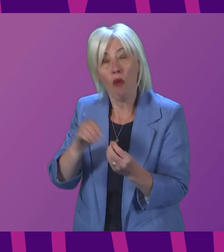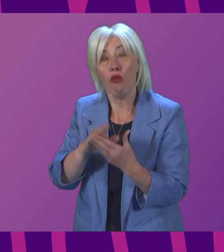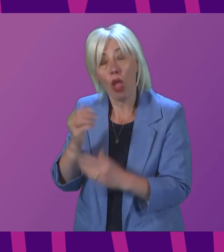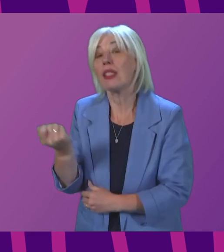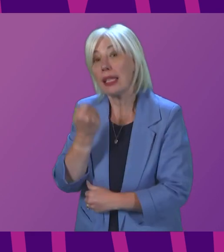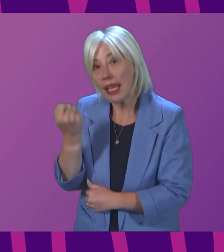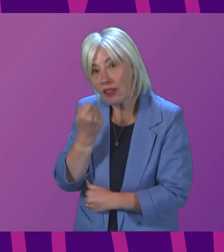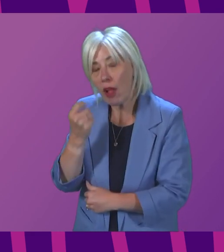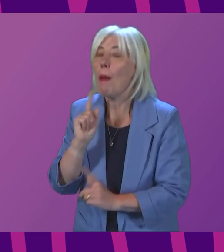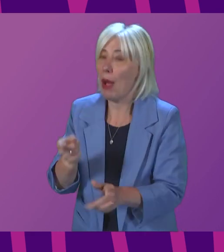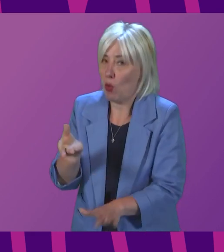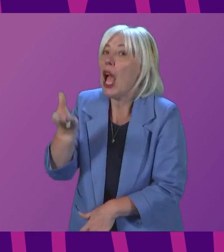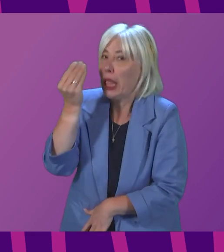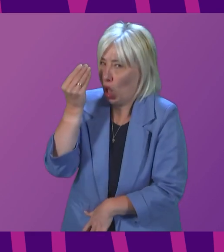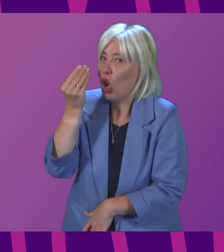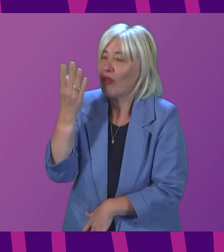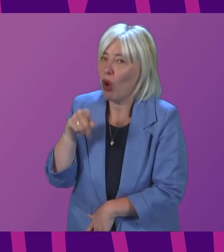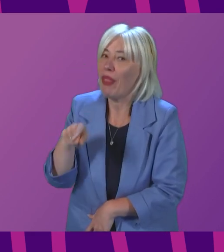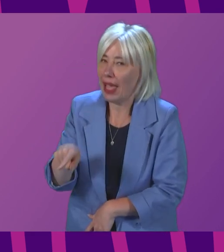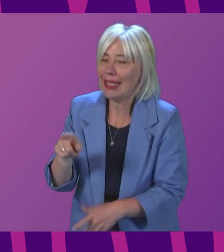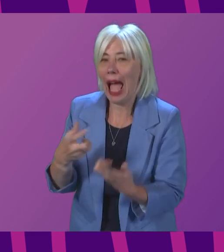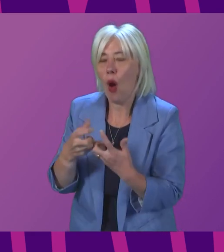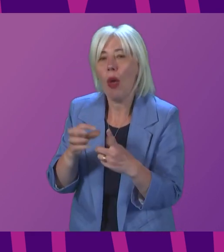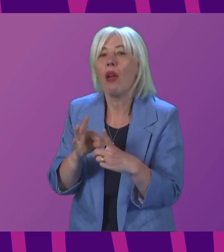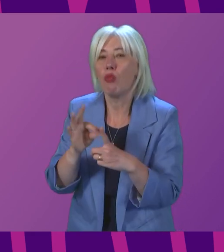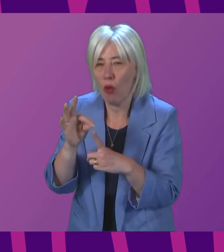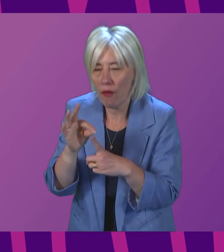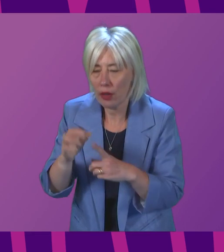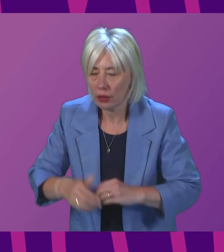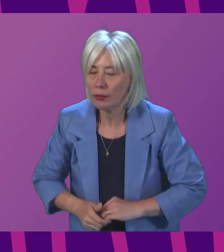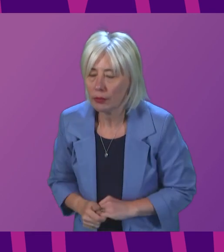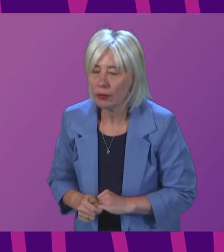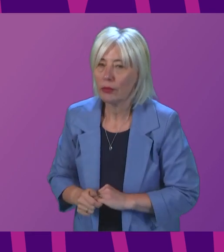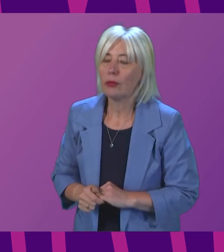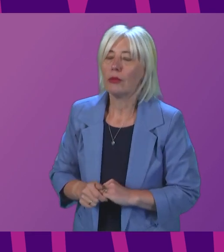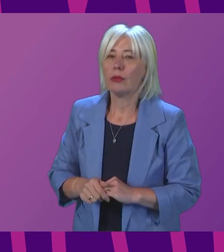be lessons to learn about things that can be improved on.